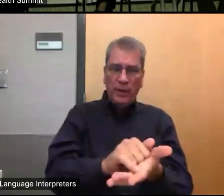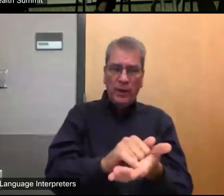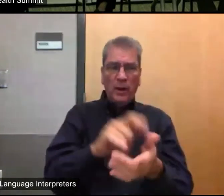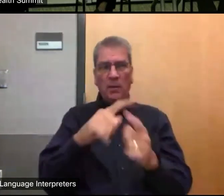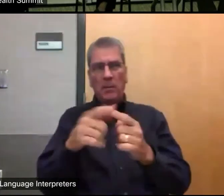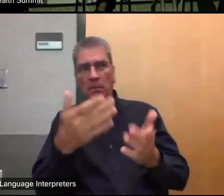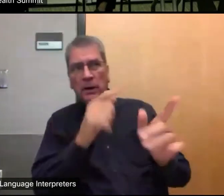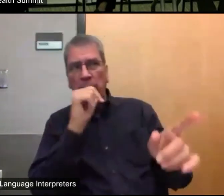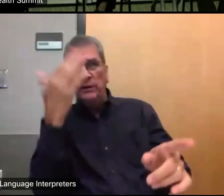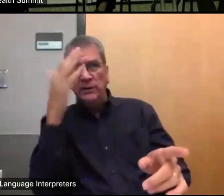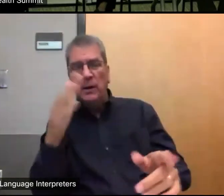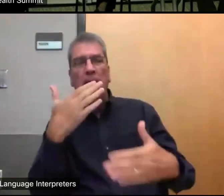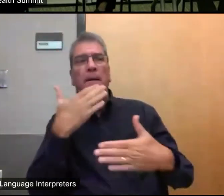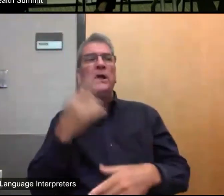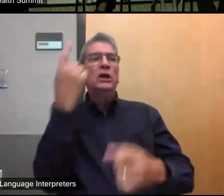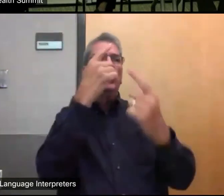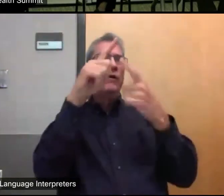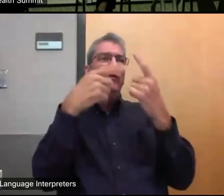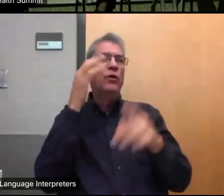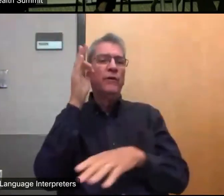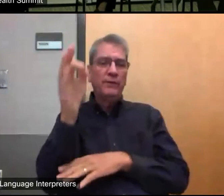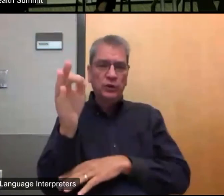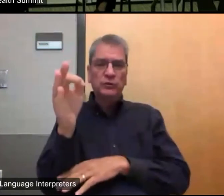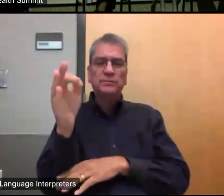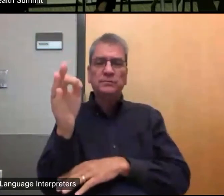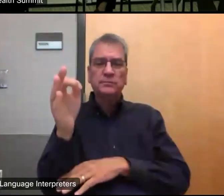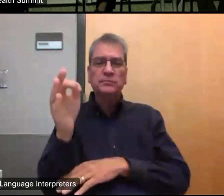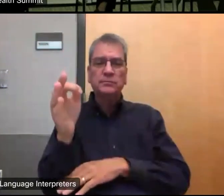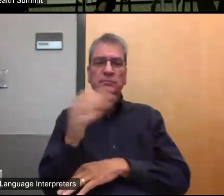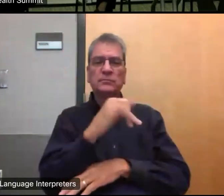please consider this in the future. And, and I think, um, uh, journalists are still, uh,